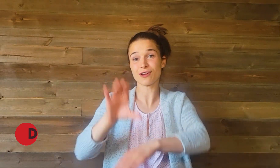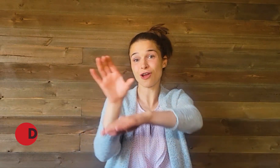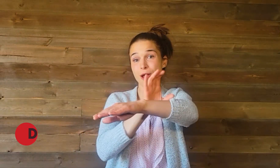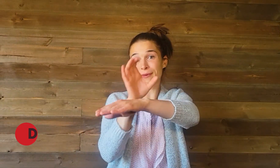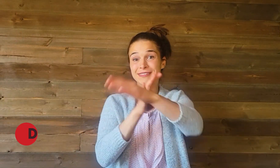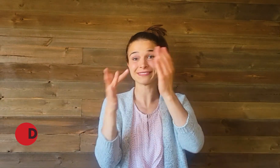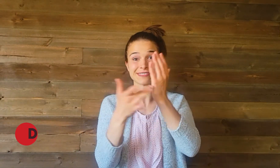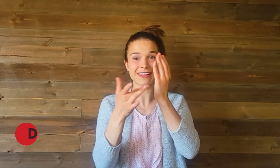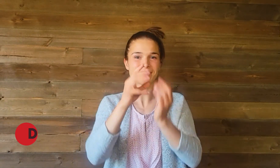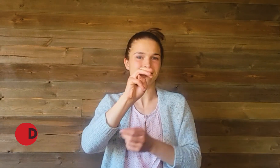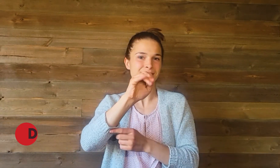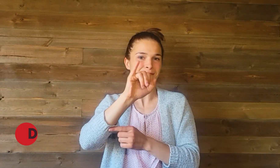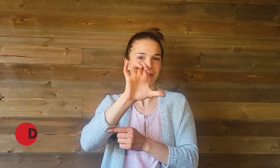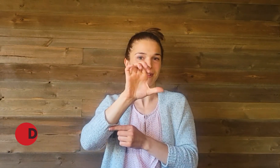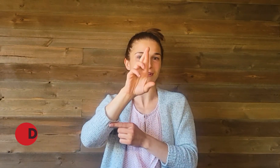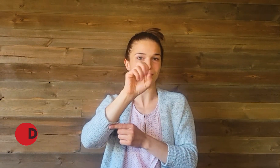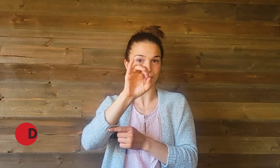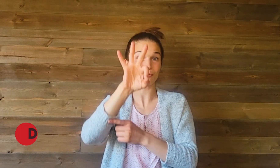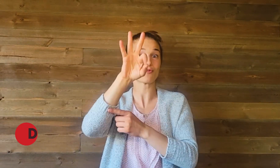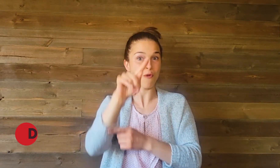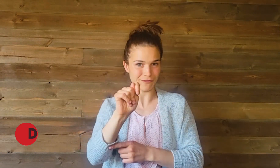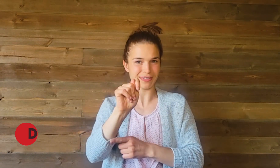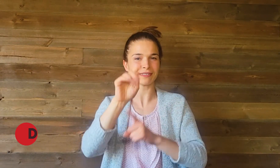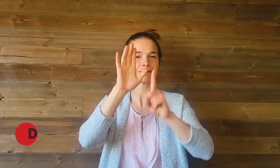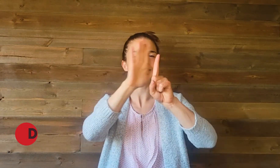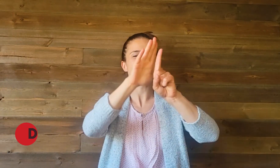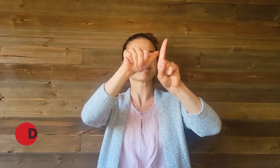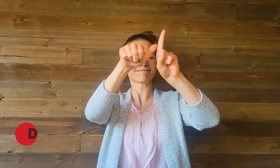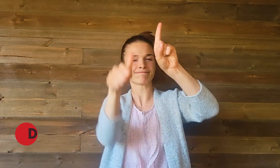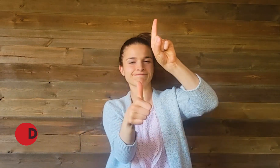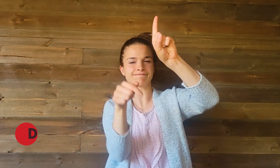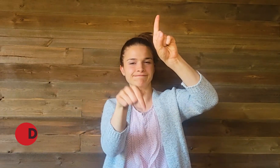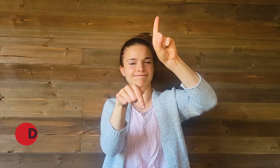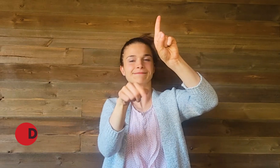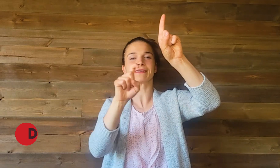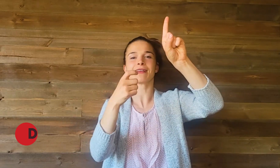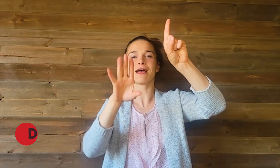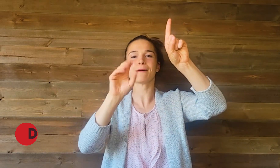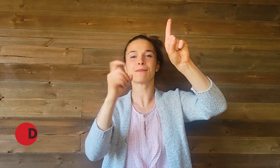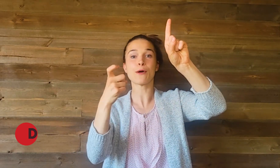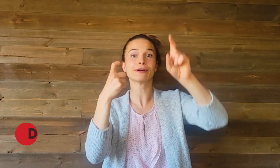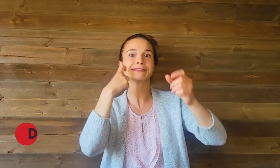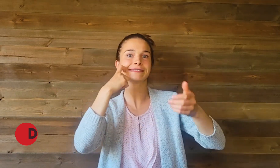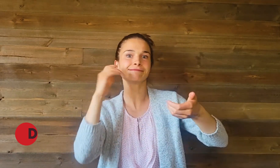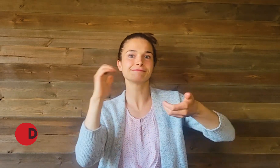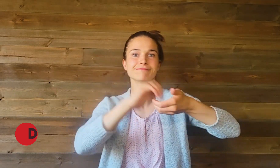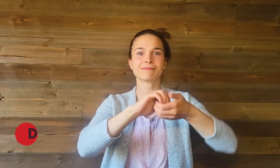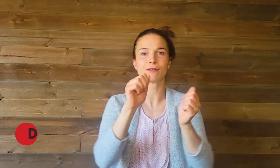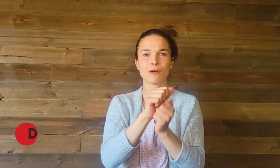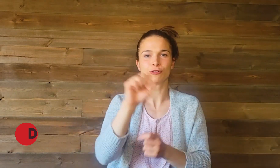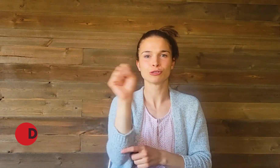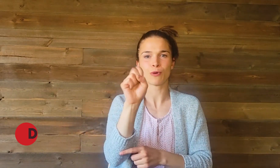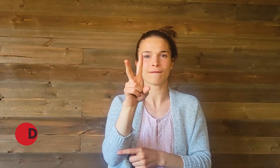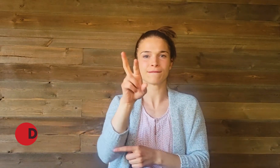[Nicole]: Microsoft's Xbox partnered with Sorenson to launch a brand new channel -